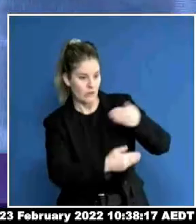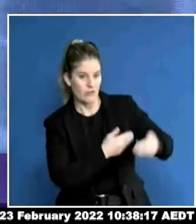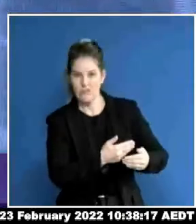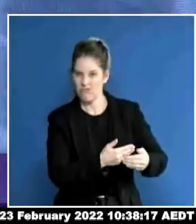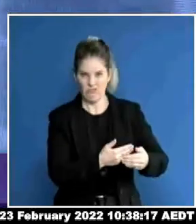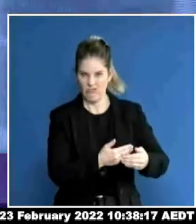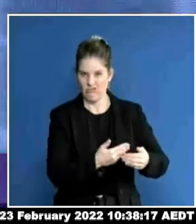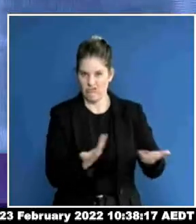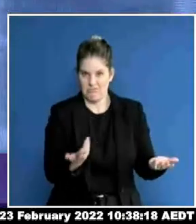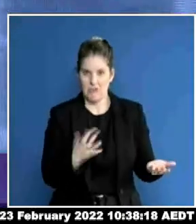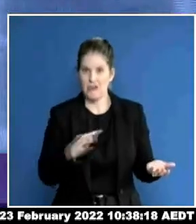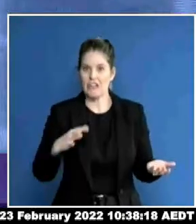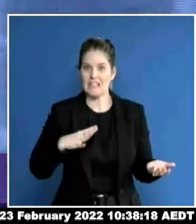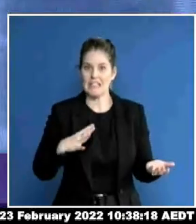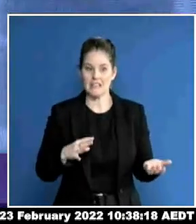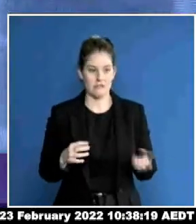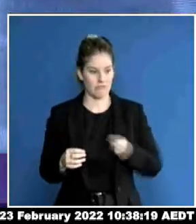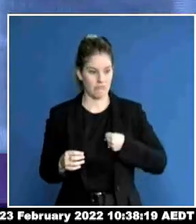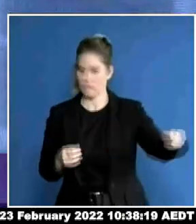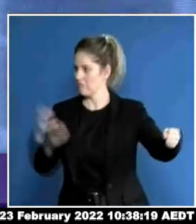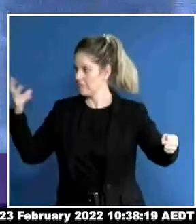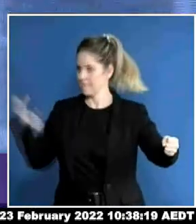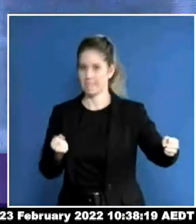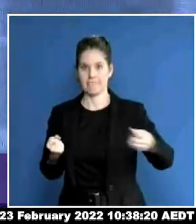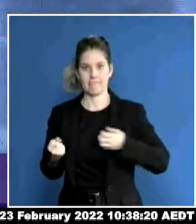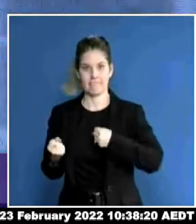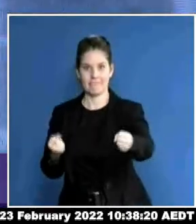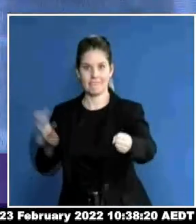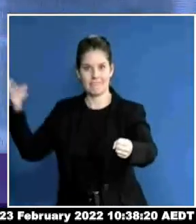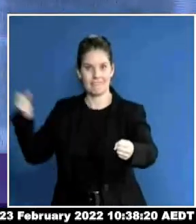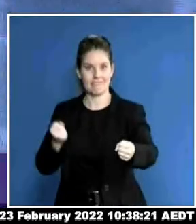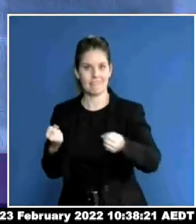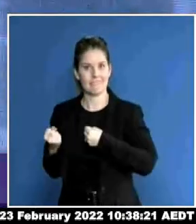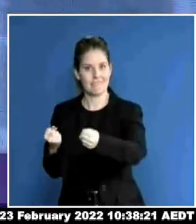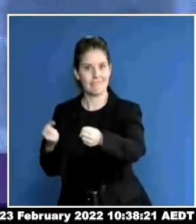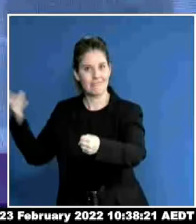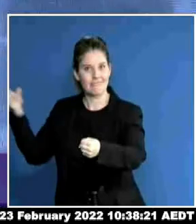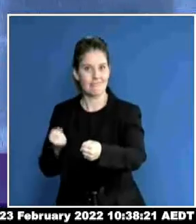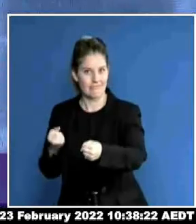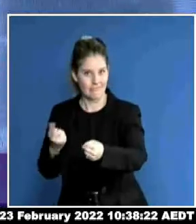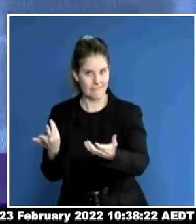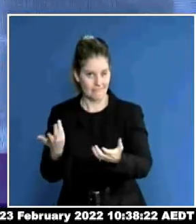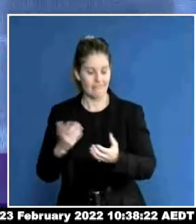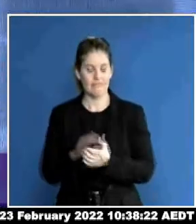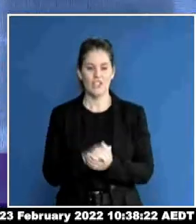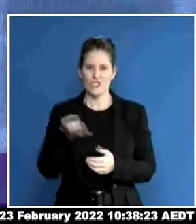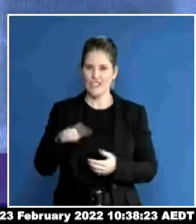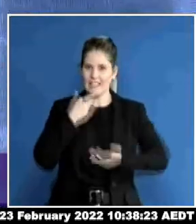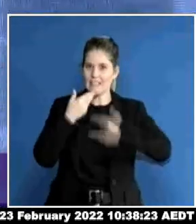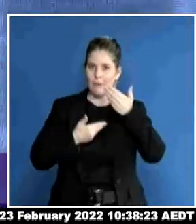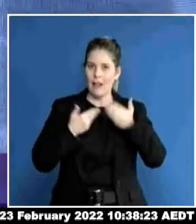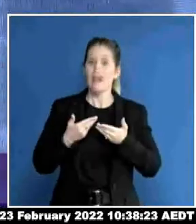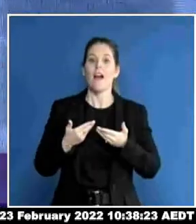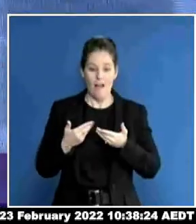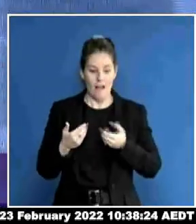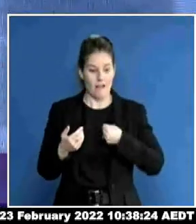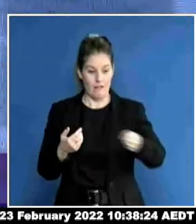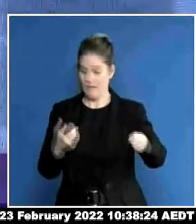Ms McAlpine described the payment system under DES whereby providers receive an outcome payment from the Australian Government.